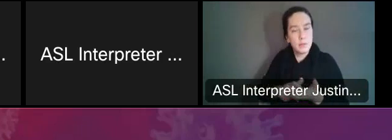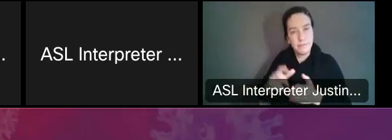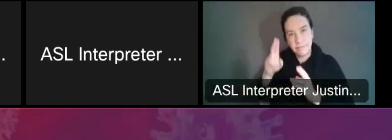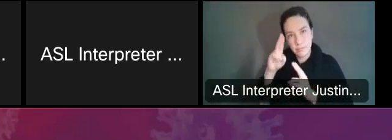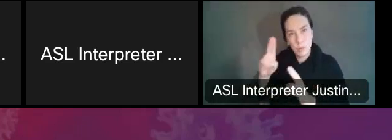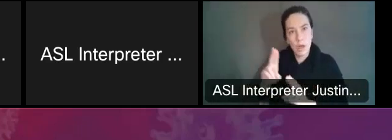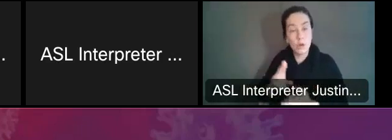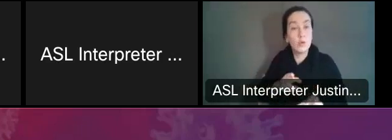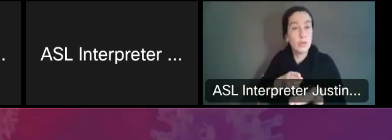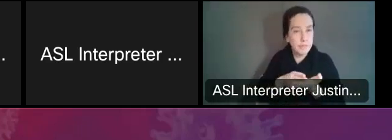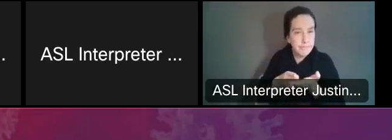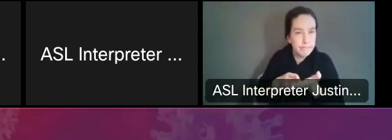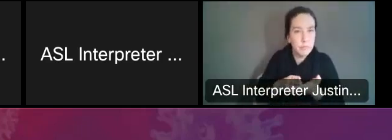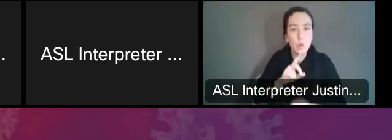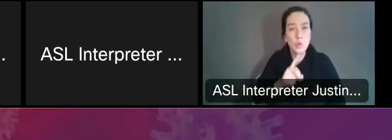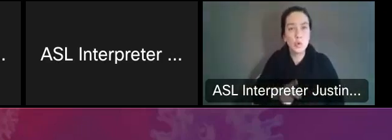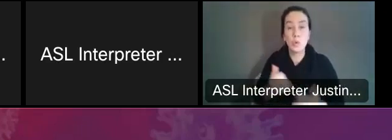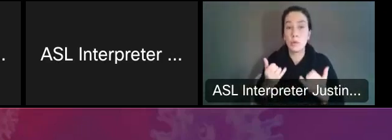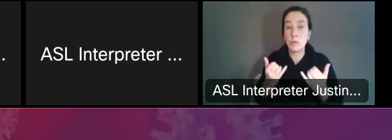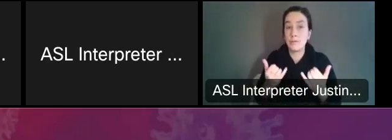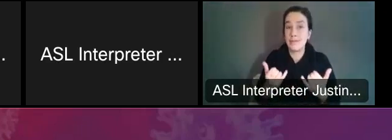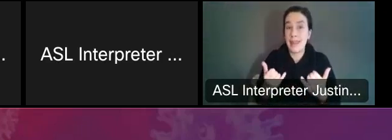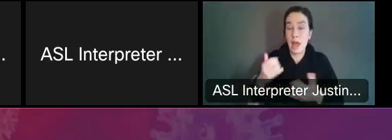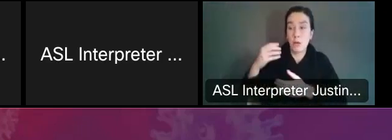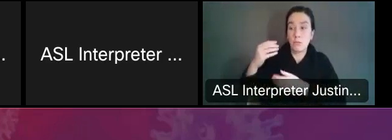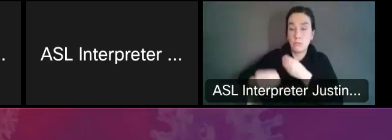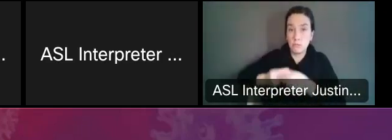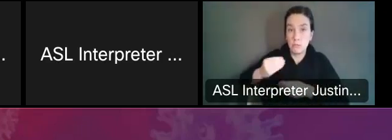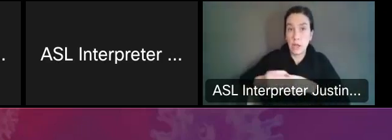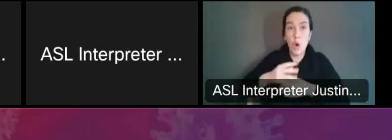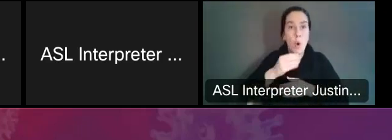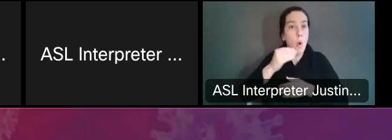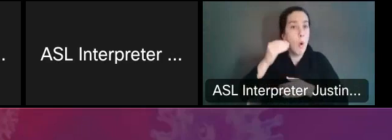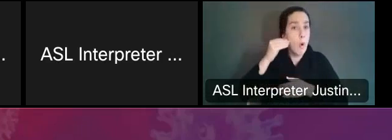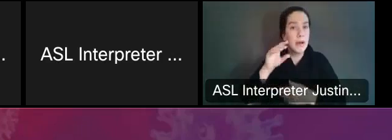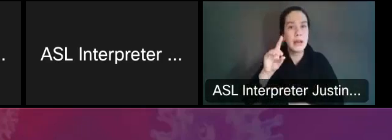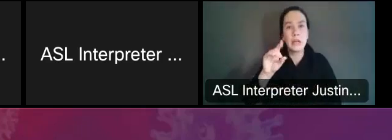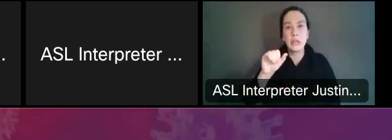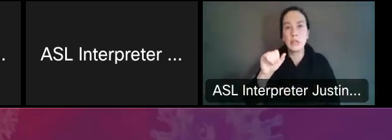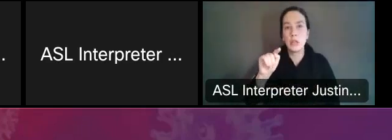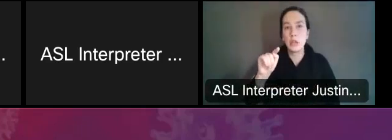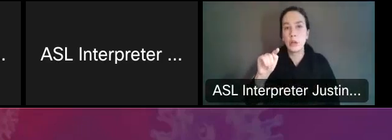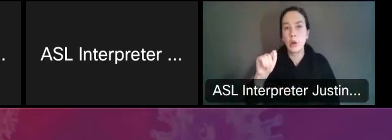We are standing on the ancestral homes of the Dakota people. We weren't acknowledge the Dakota.